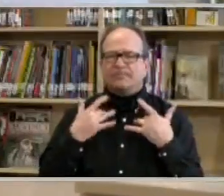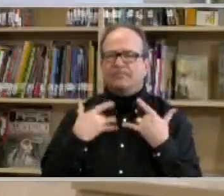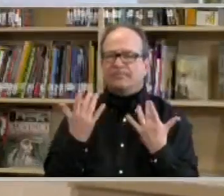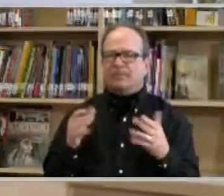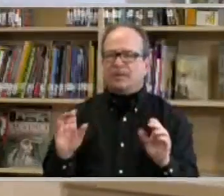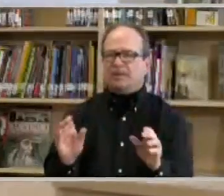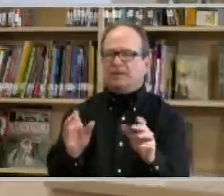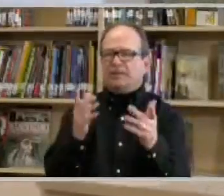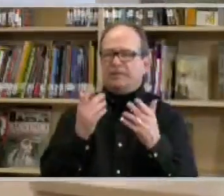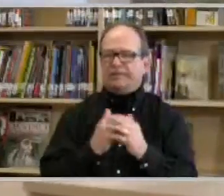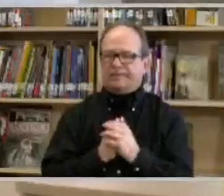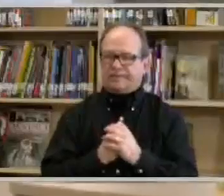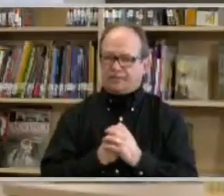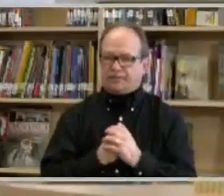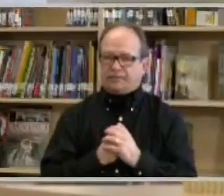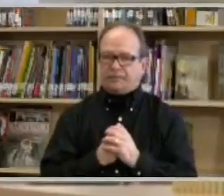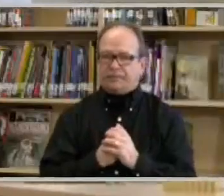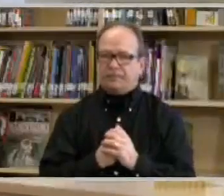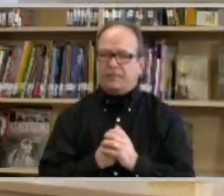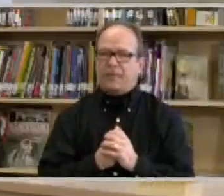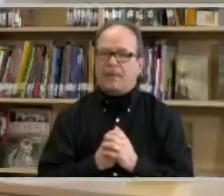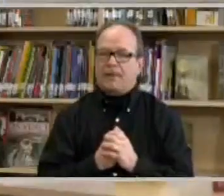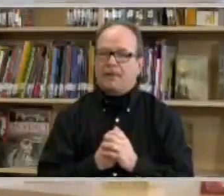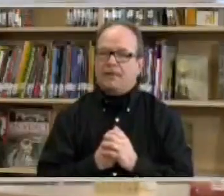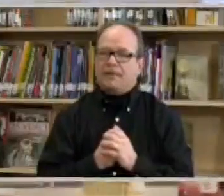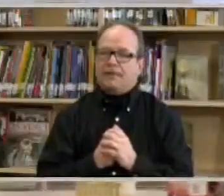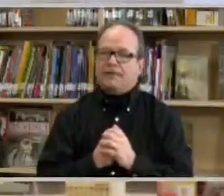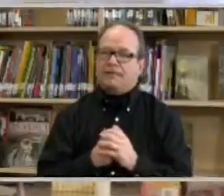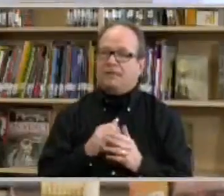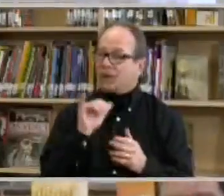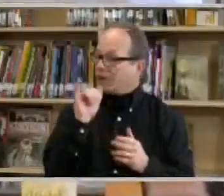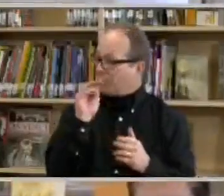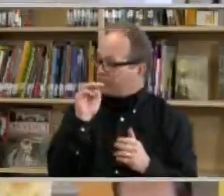GOVERNMENT BUT NECESSARY.